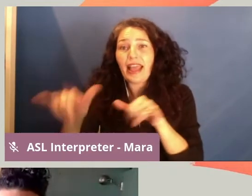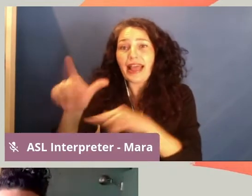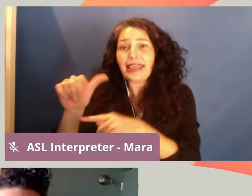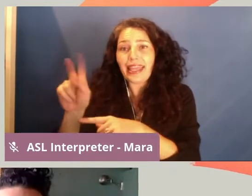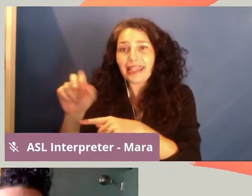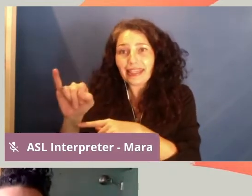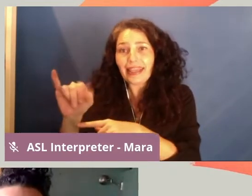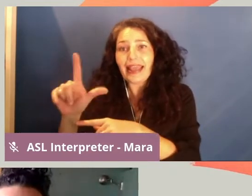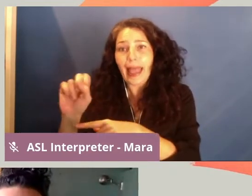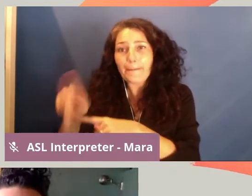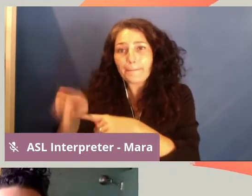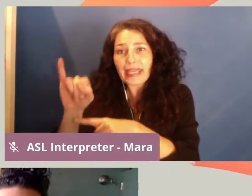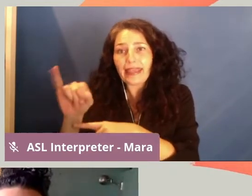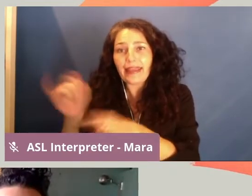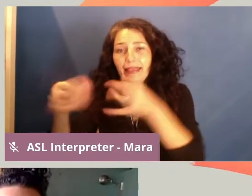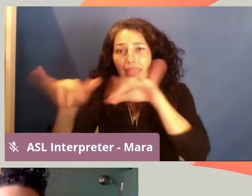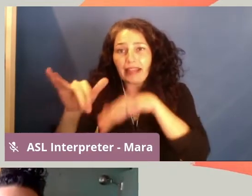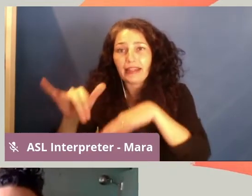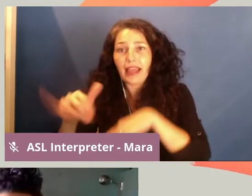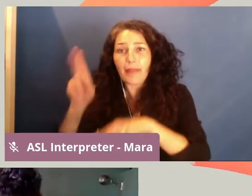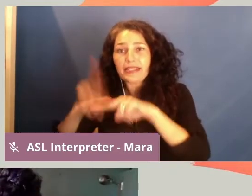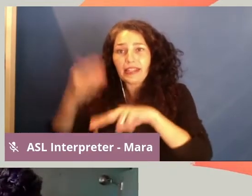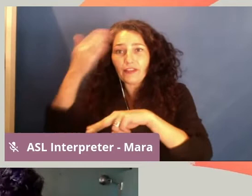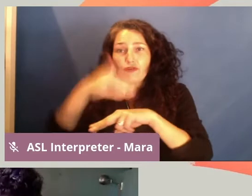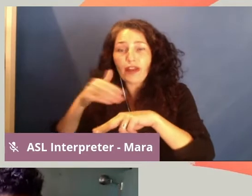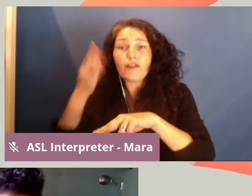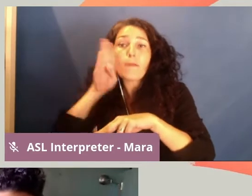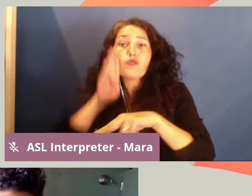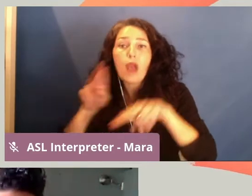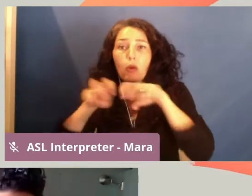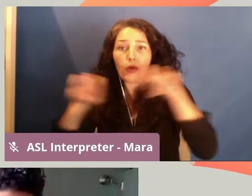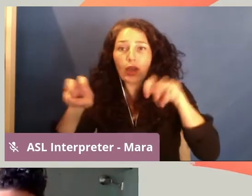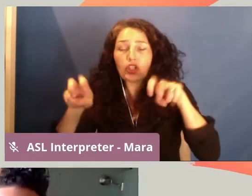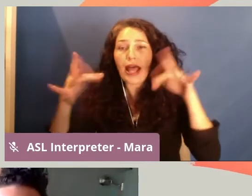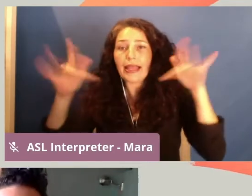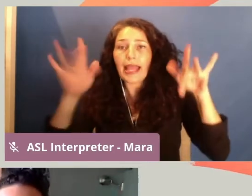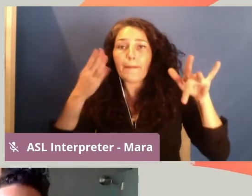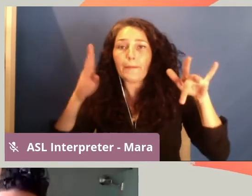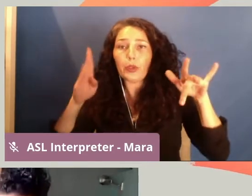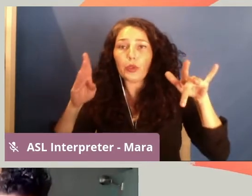and I'm sitting in front of a brown couch, a light blue rug and a few windows.